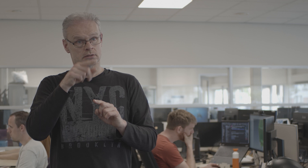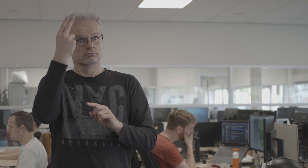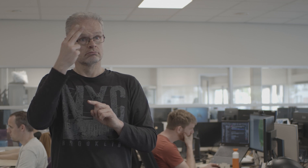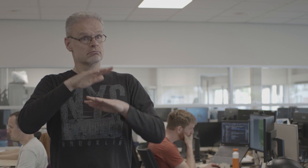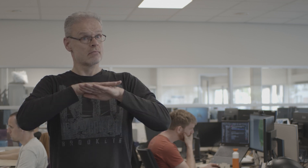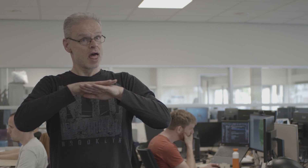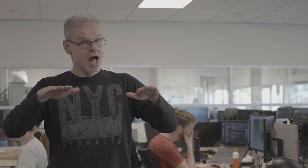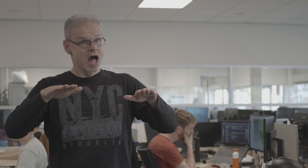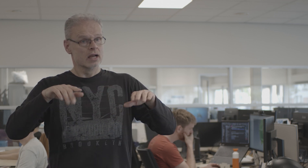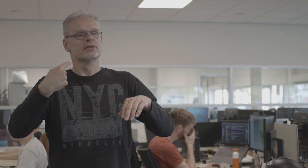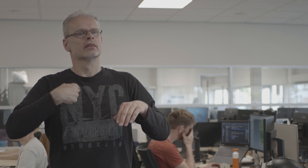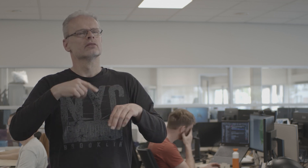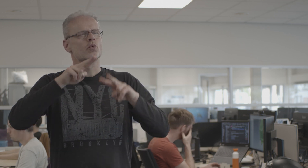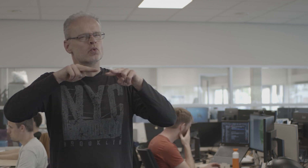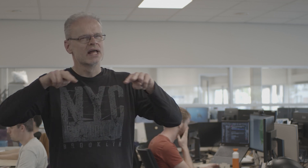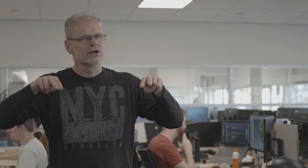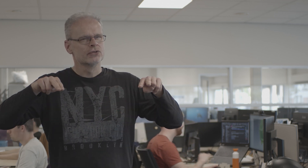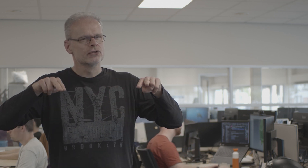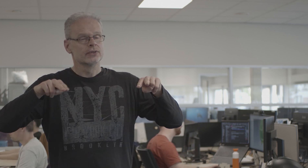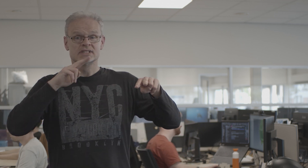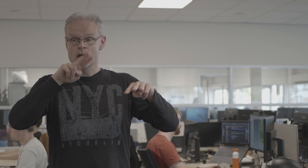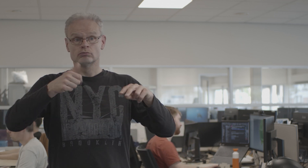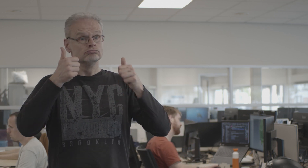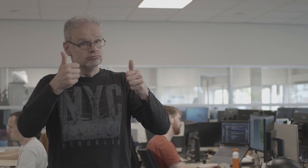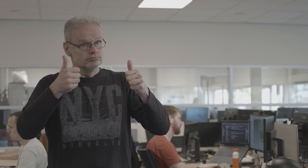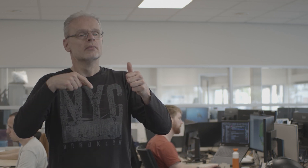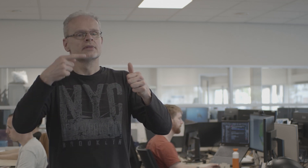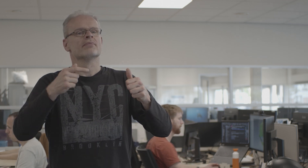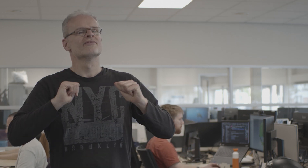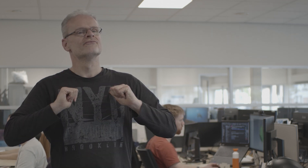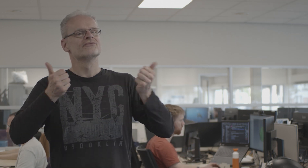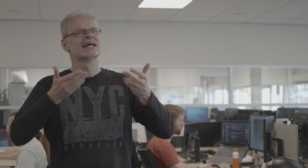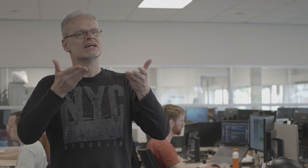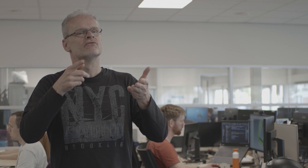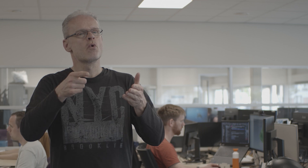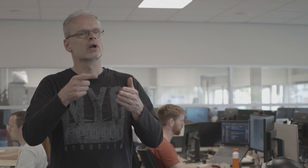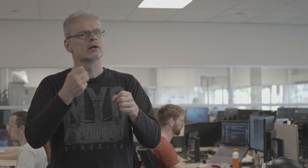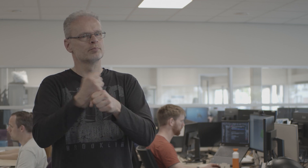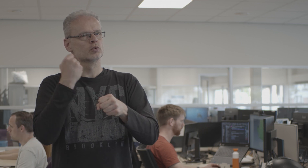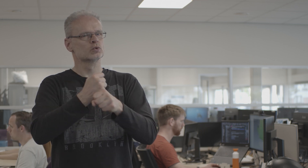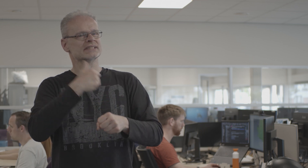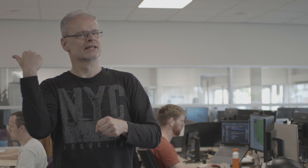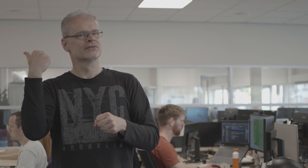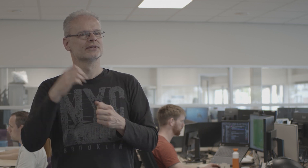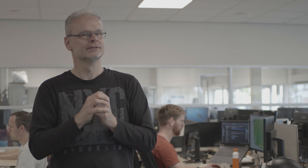When a drawing is ready, I check it and if it looks good, I release it for production.